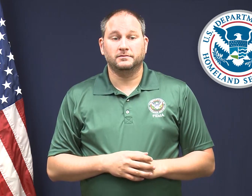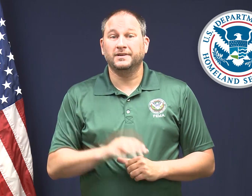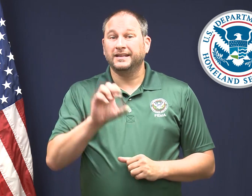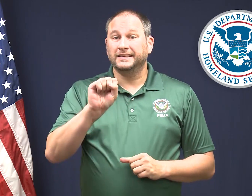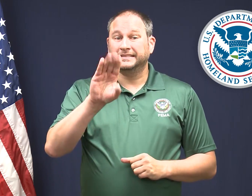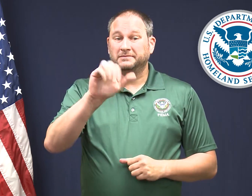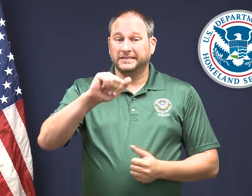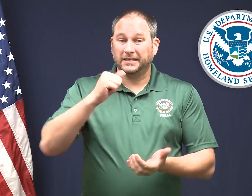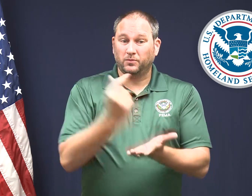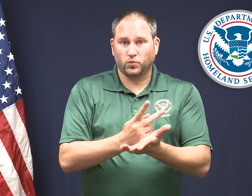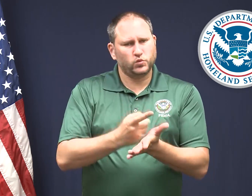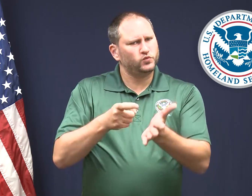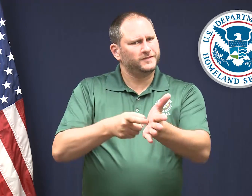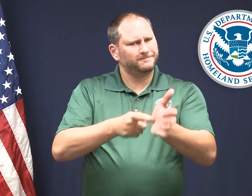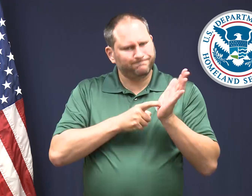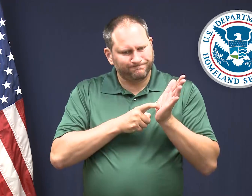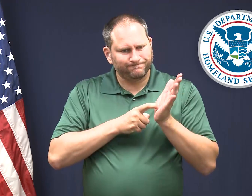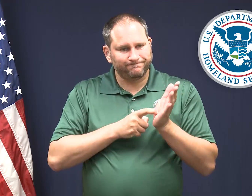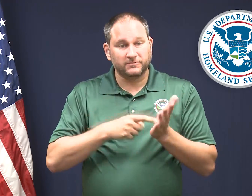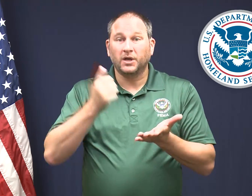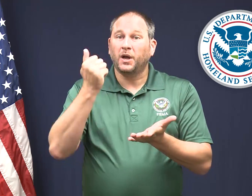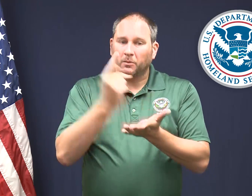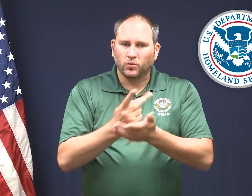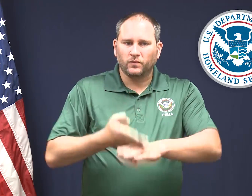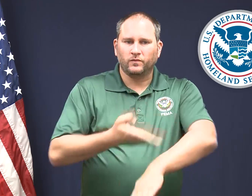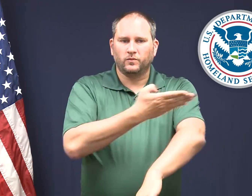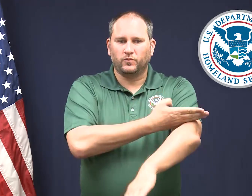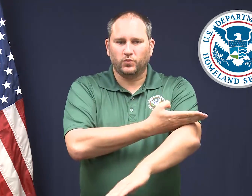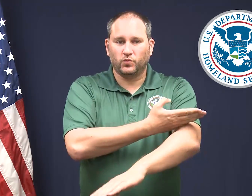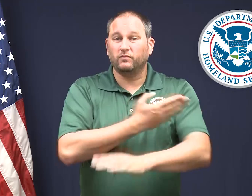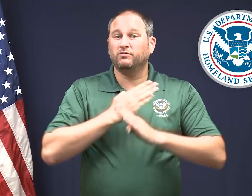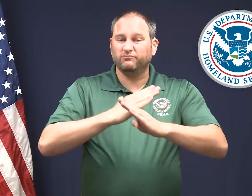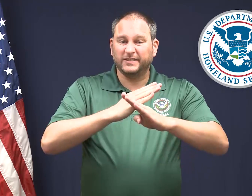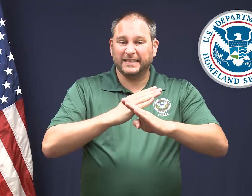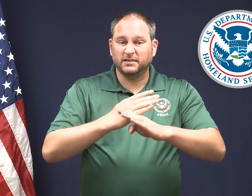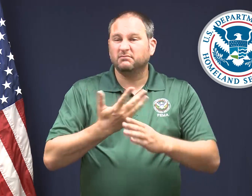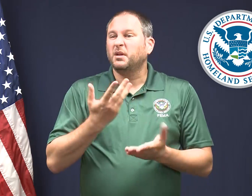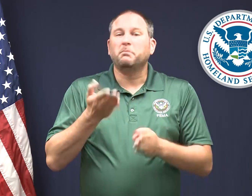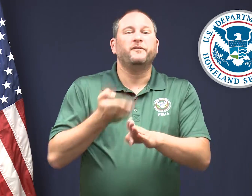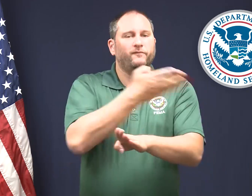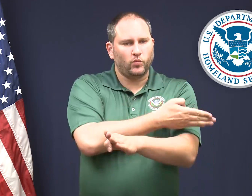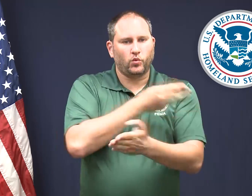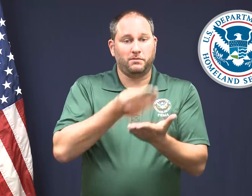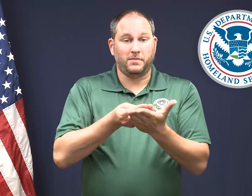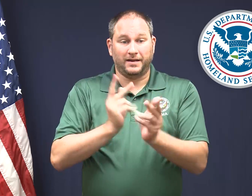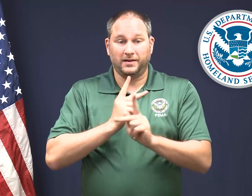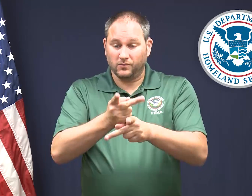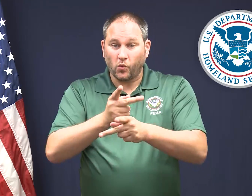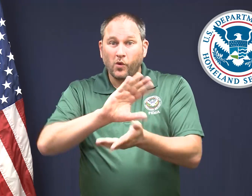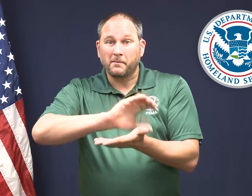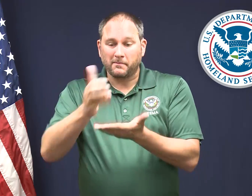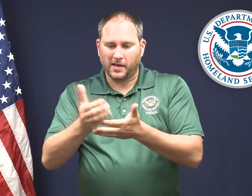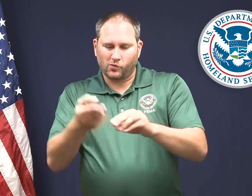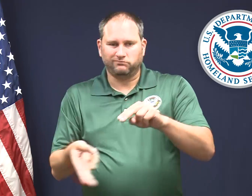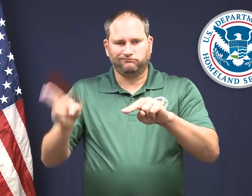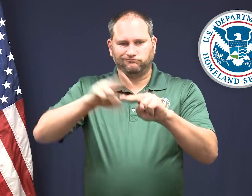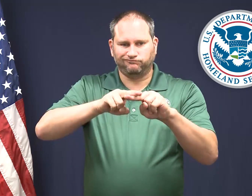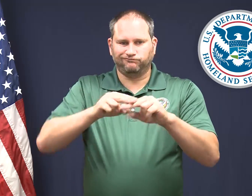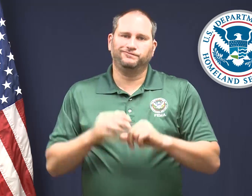SBA’s approval of any improvement is required before any loan increase can happen.